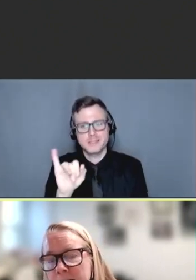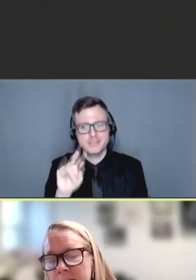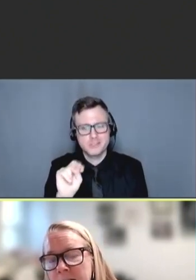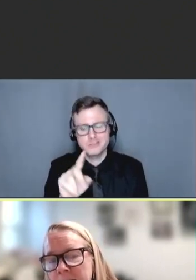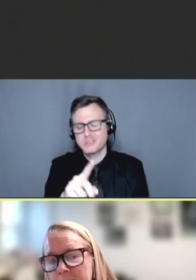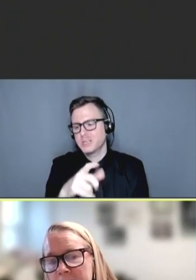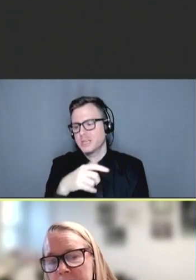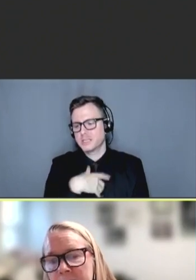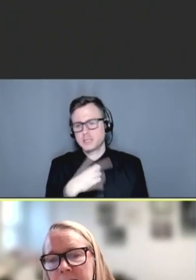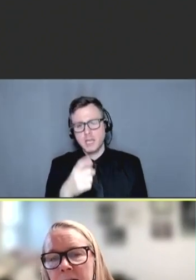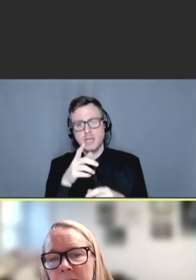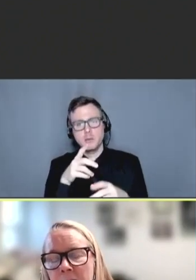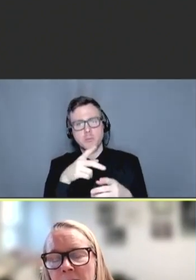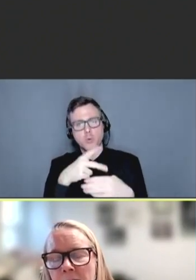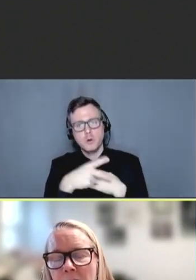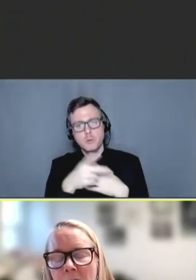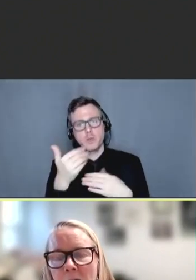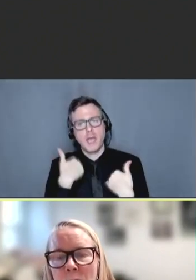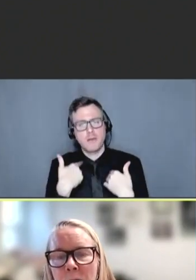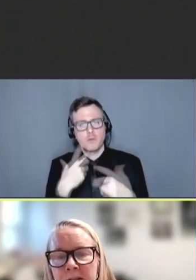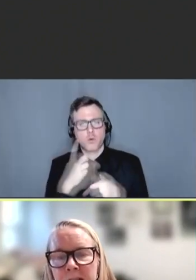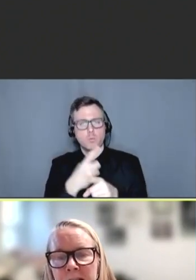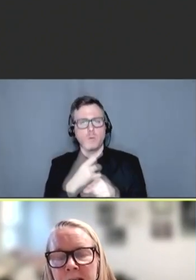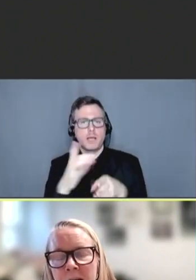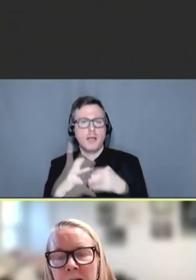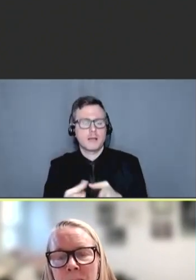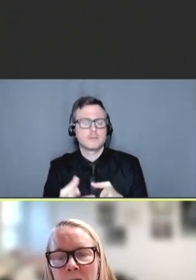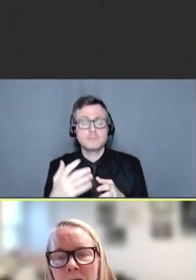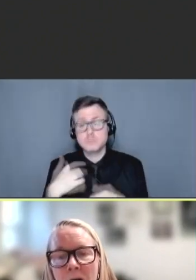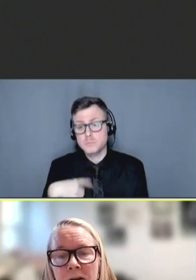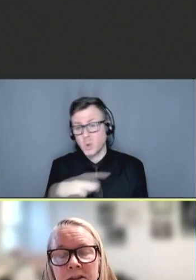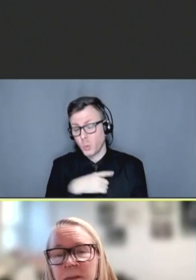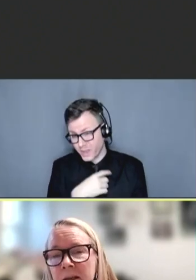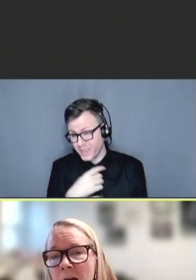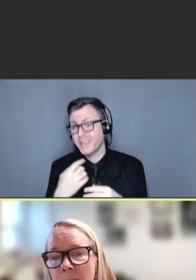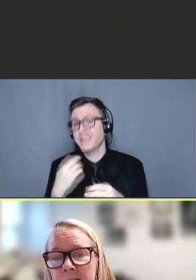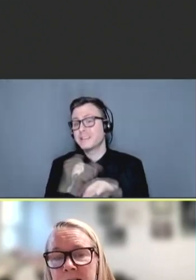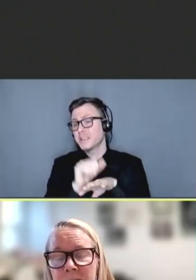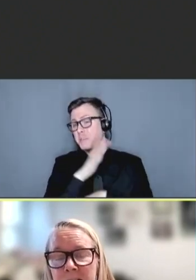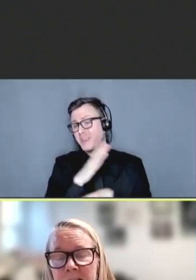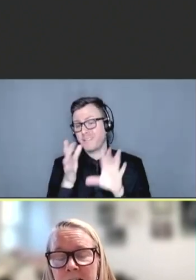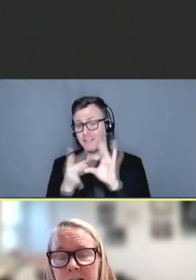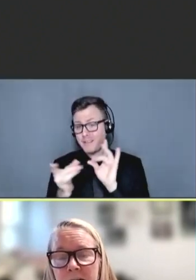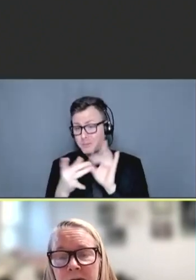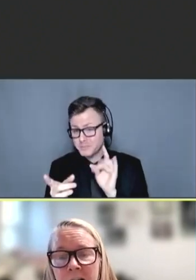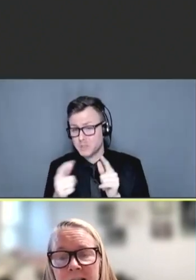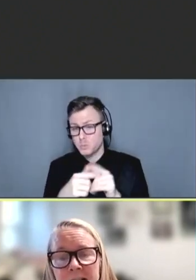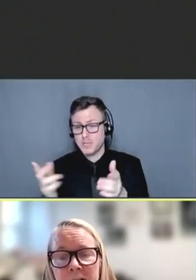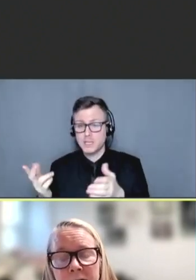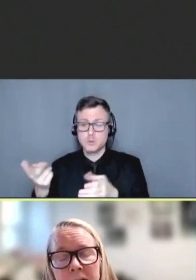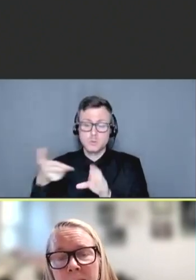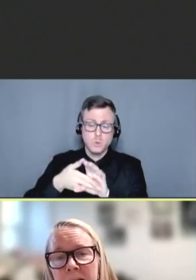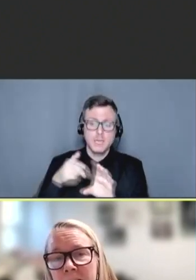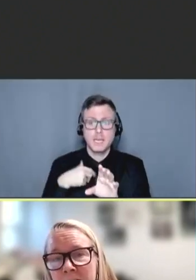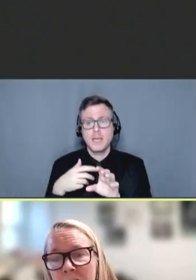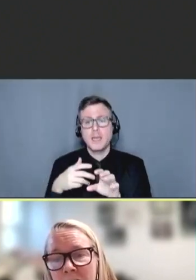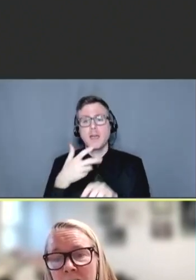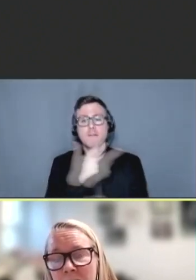that they need. We did submit comments and we did sign on to a vaccinate your family letter on RSB.